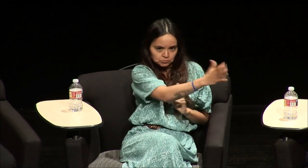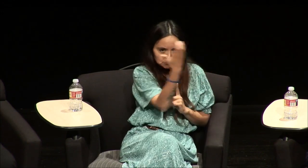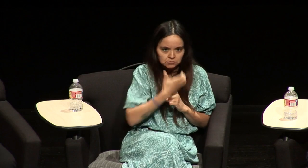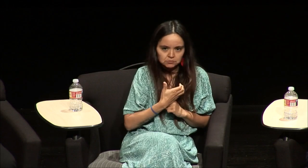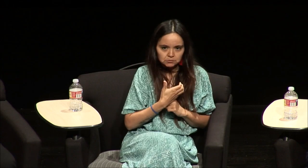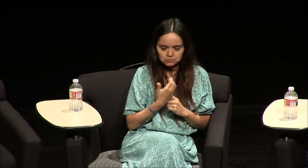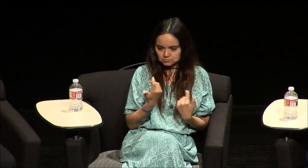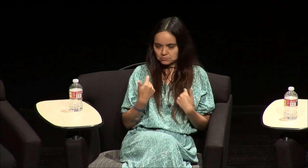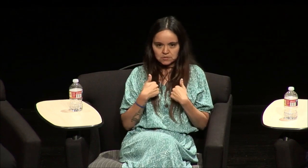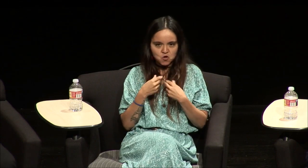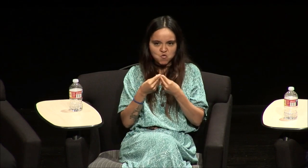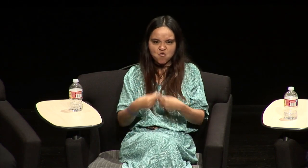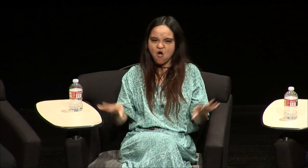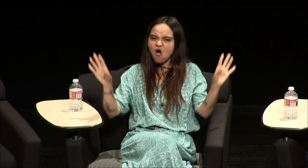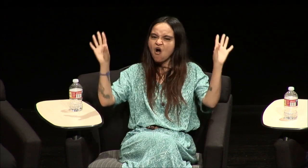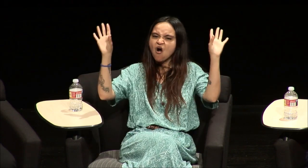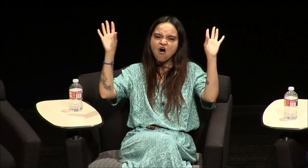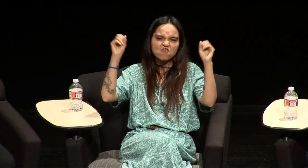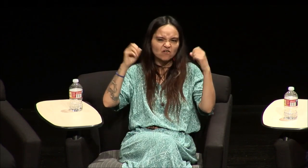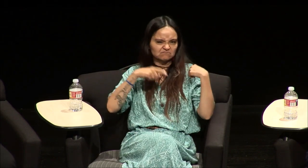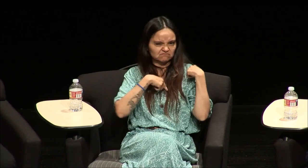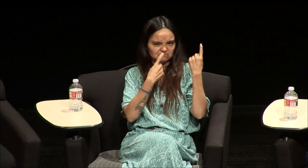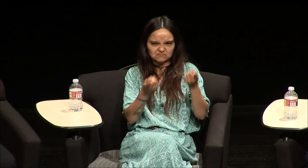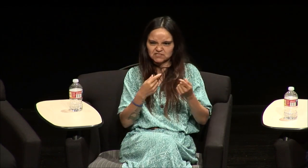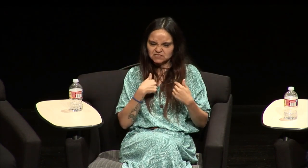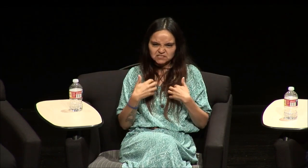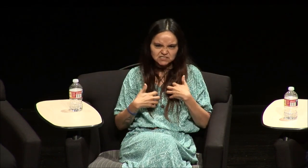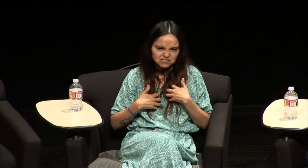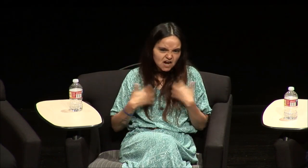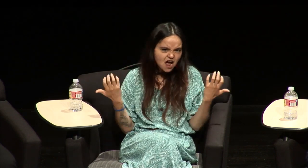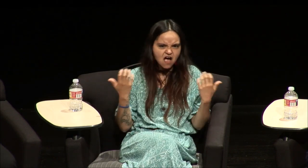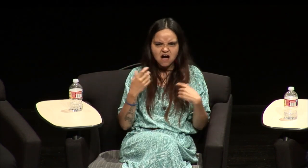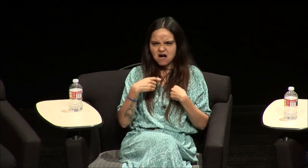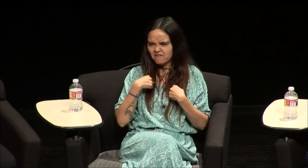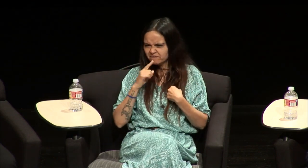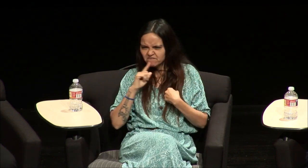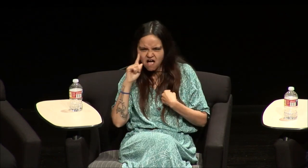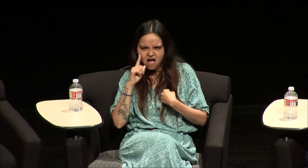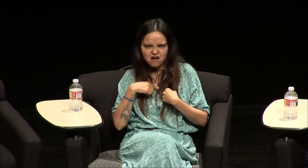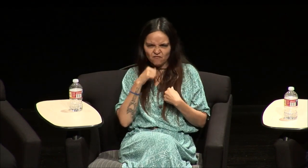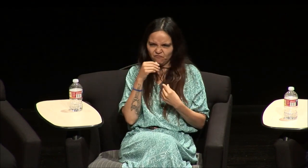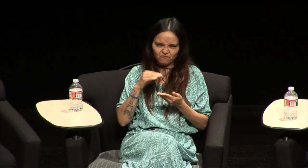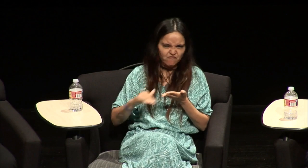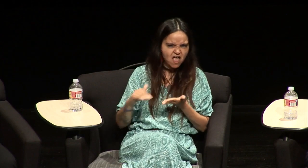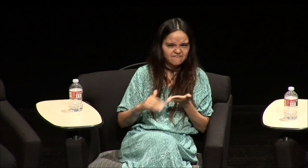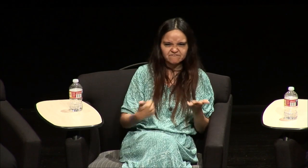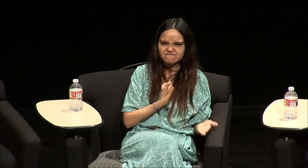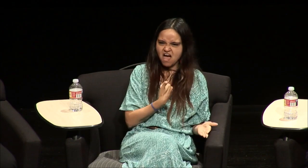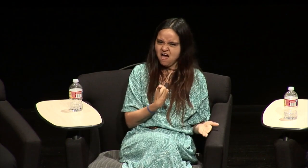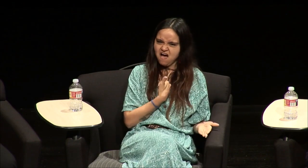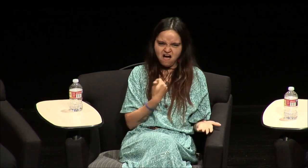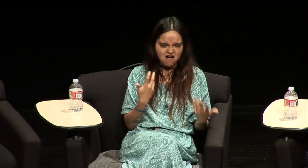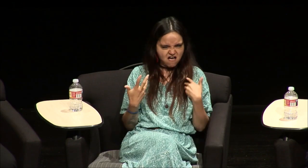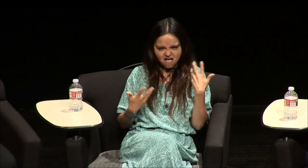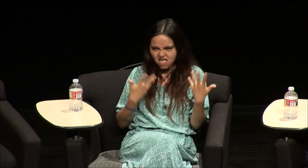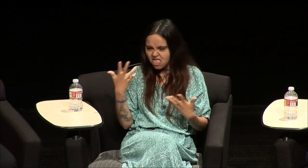my school and I was lost and I was angry and I was deaf and I didn't forgive